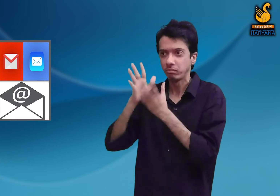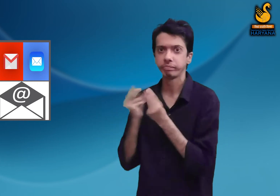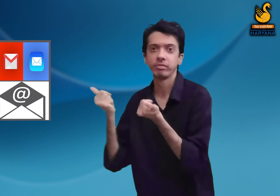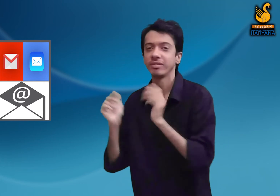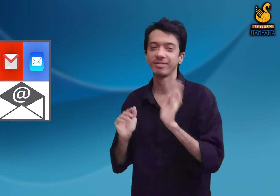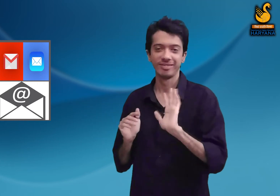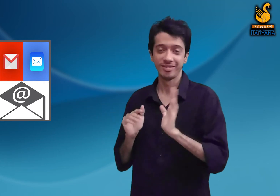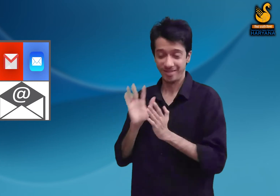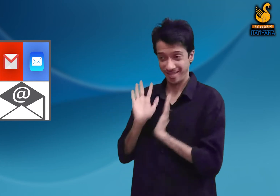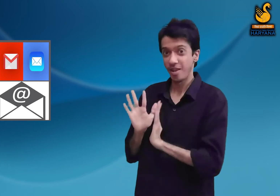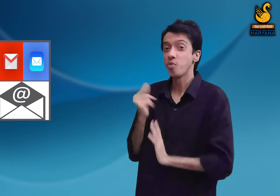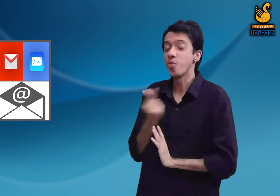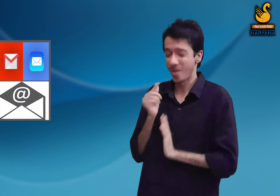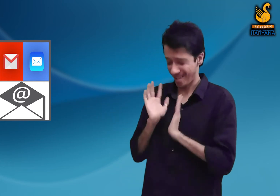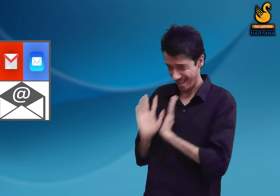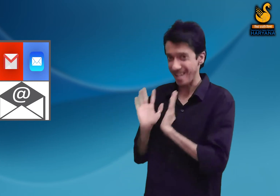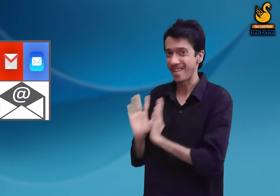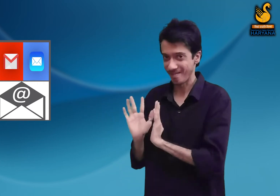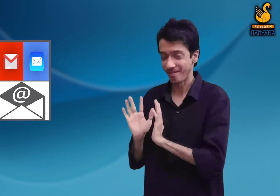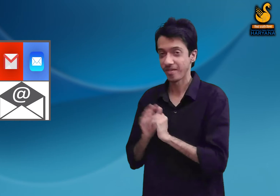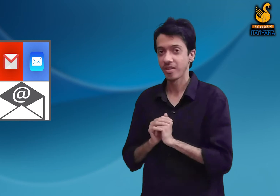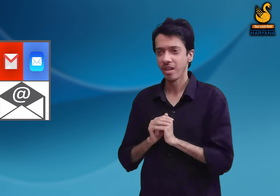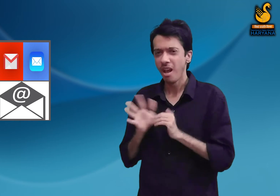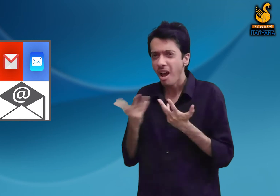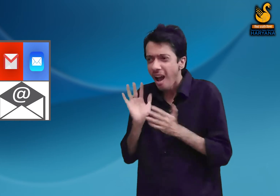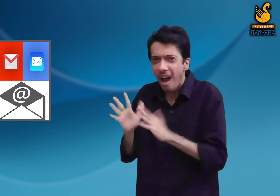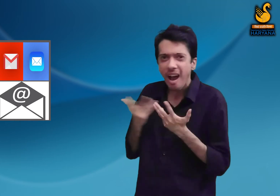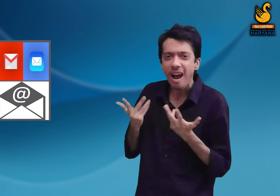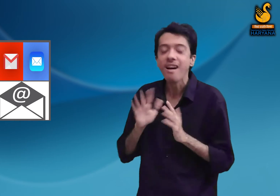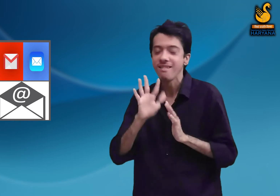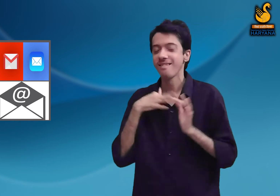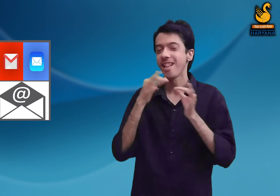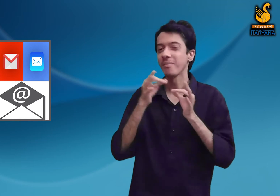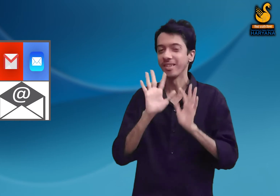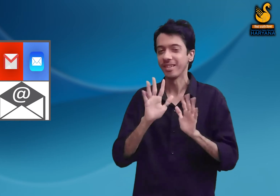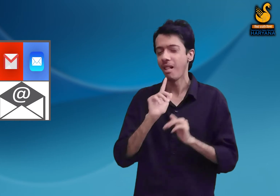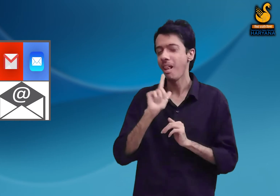It's not like the use of letter has come to an end. We still use it that I'll explain you later.